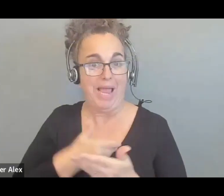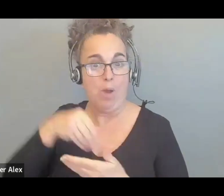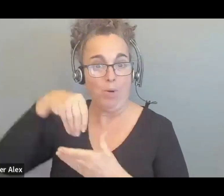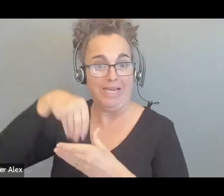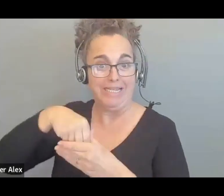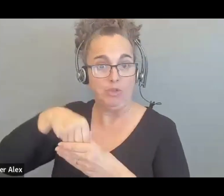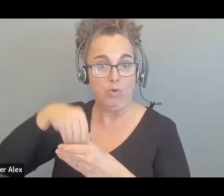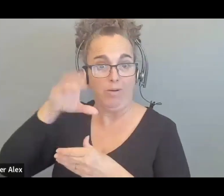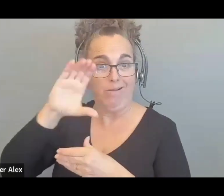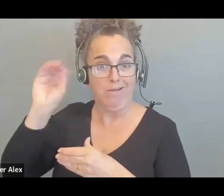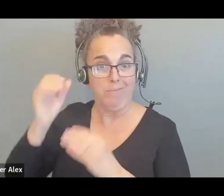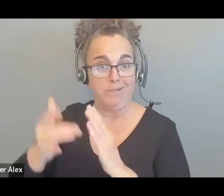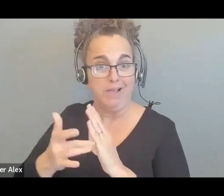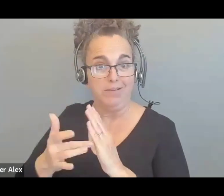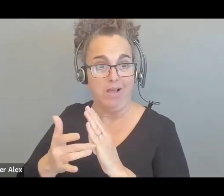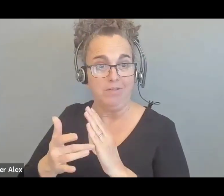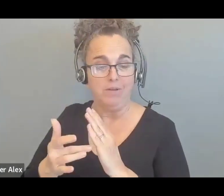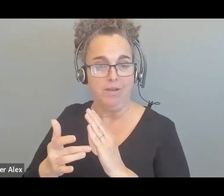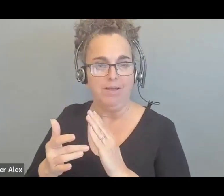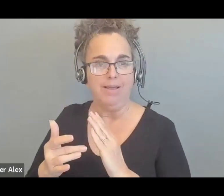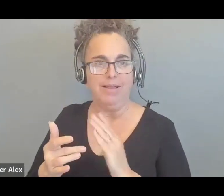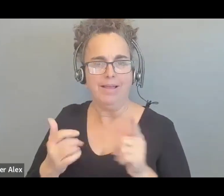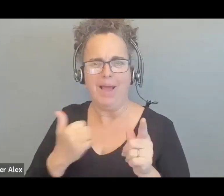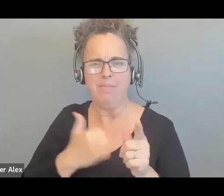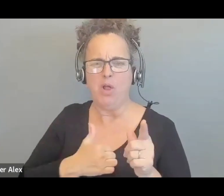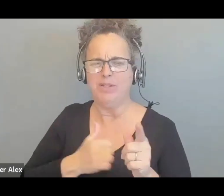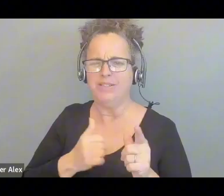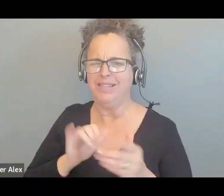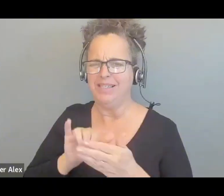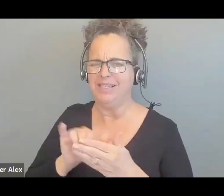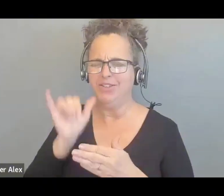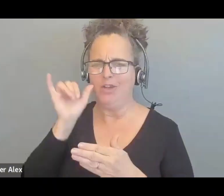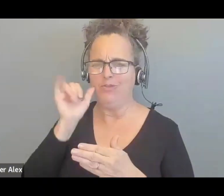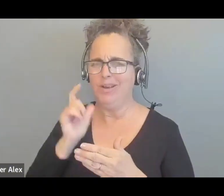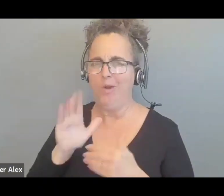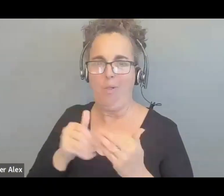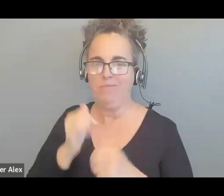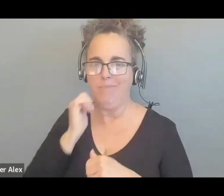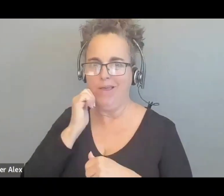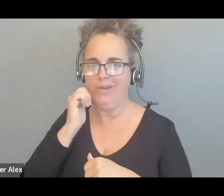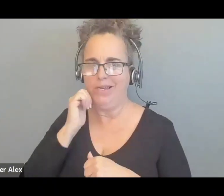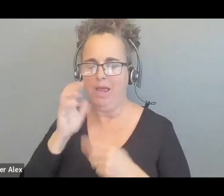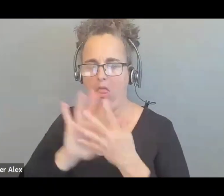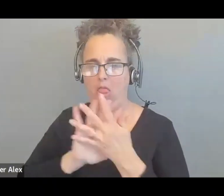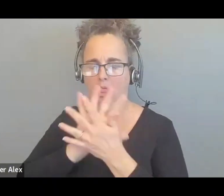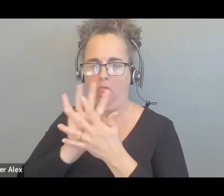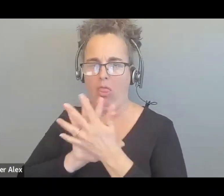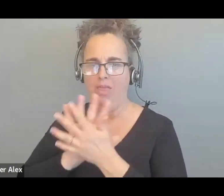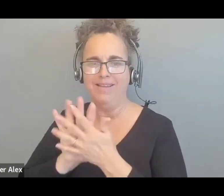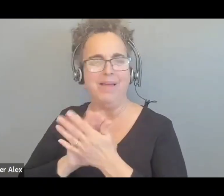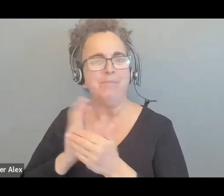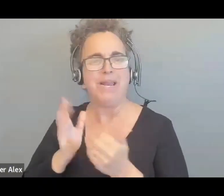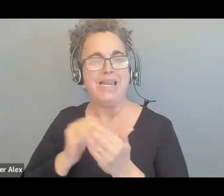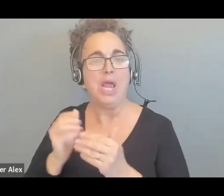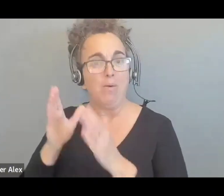And I got pinged by an employee, I apologize, this is yesterday. My days are all melding. I got pinged by an employee on Slack yesterday saying, Hey, you know,